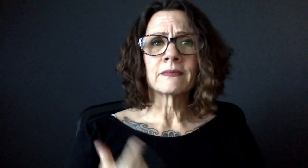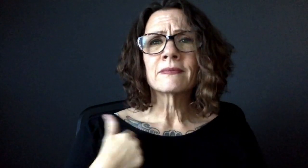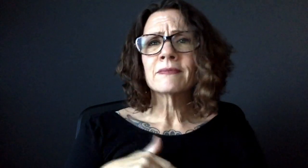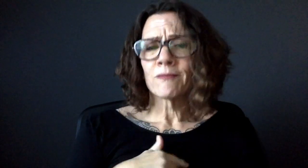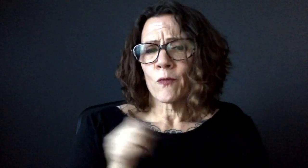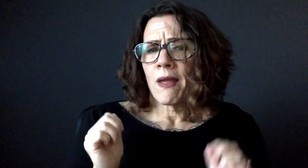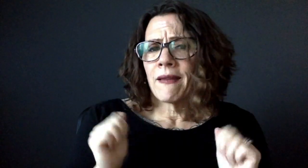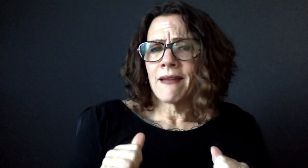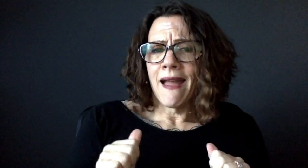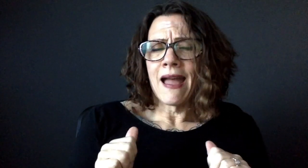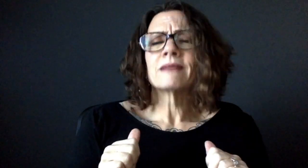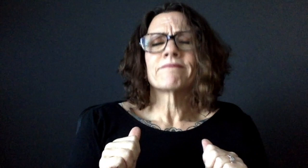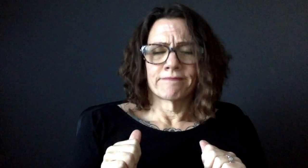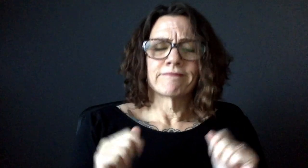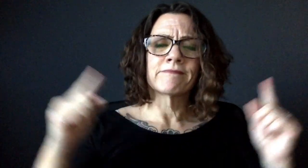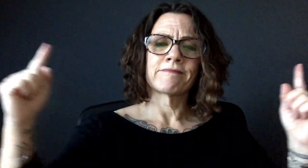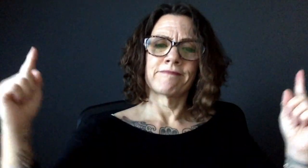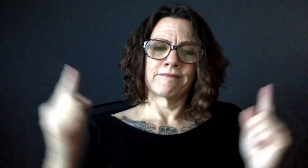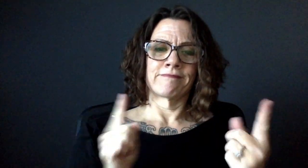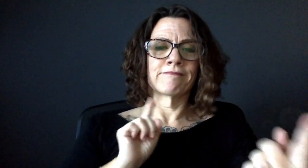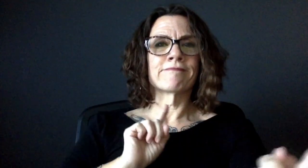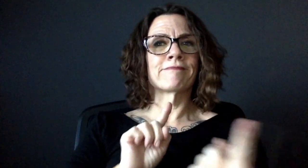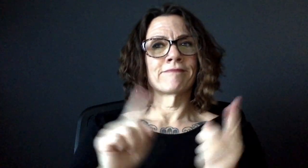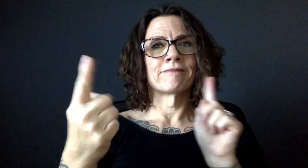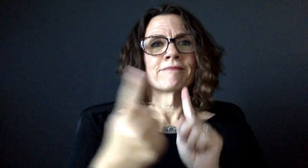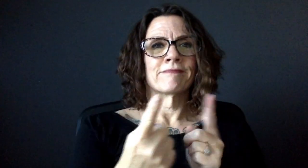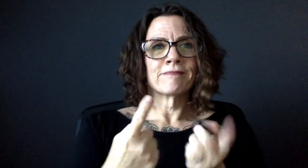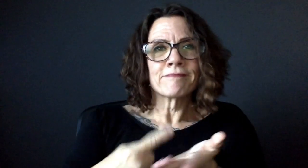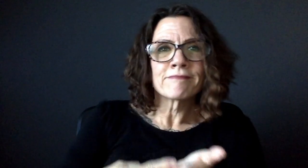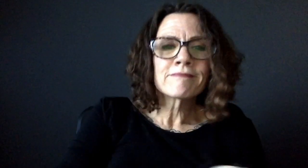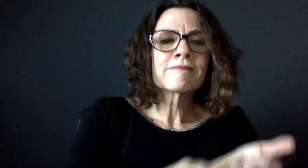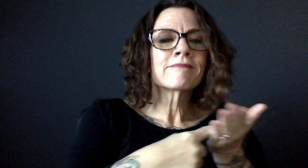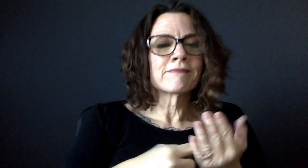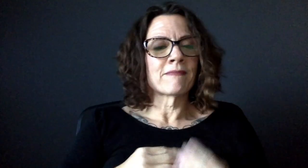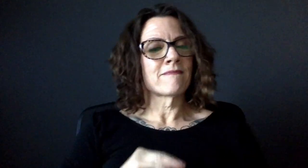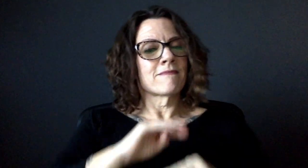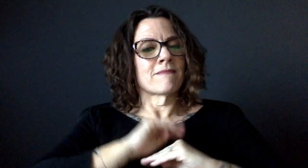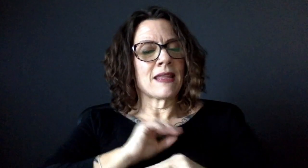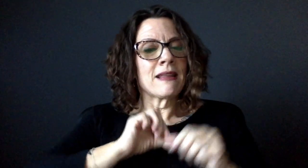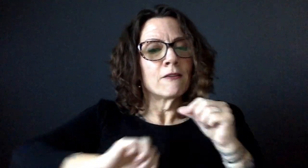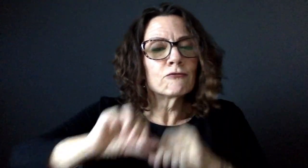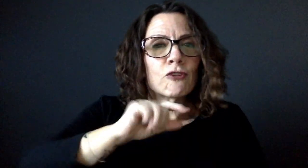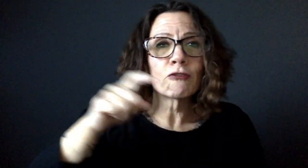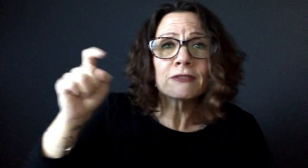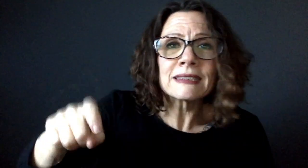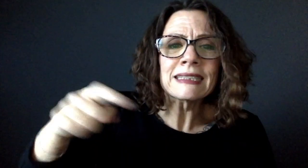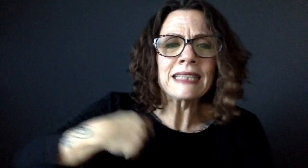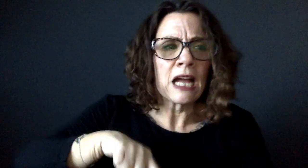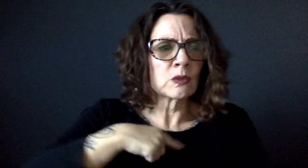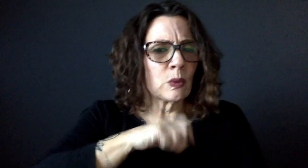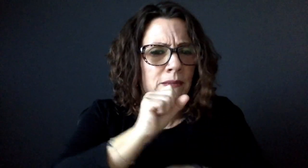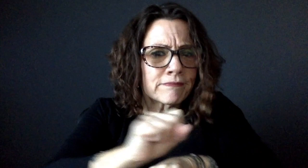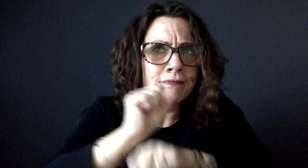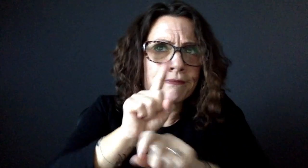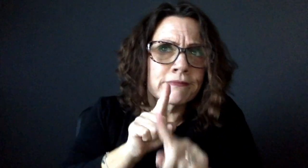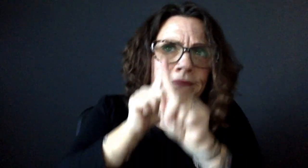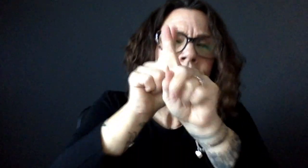We can attempt to meet each others’ needs as we build